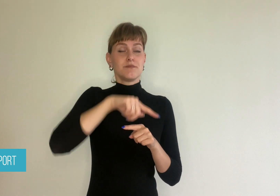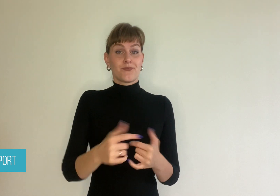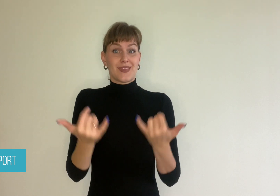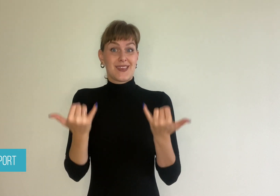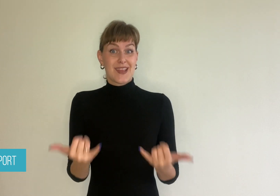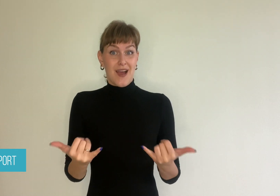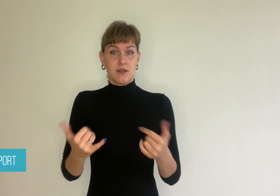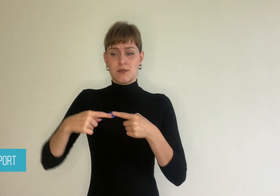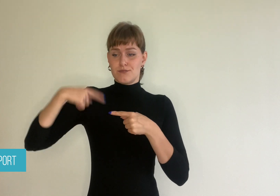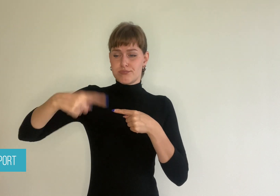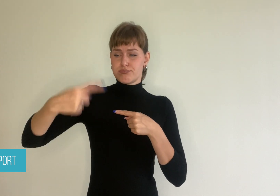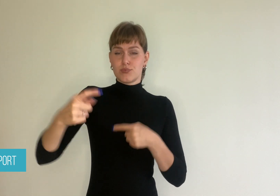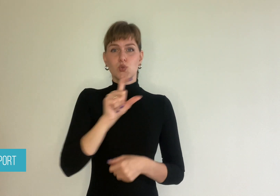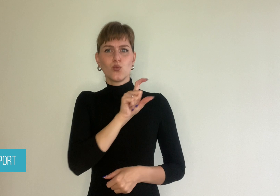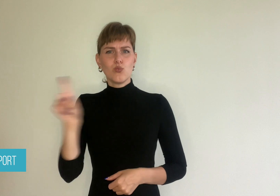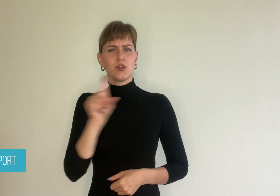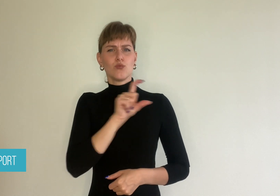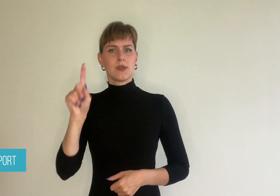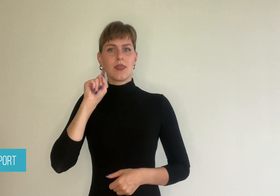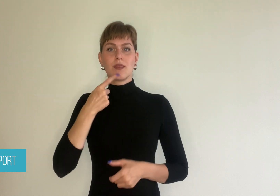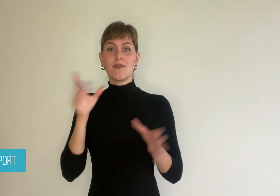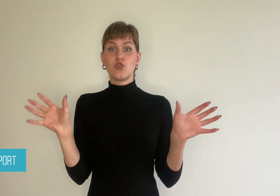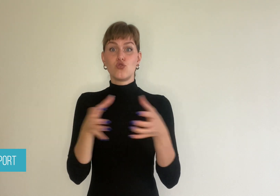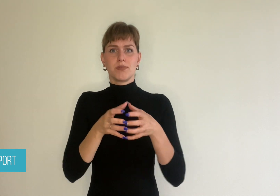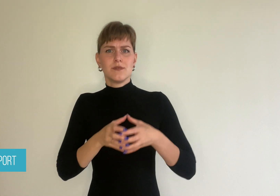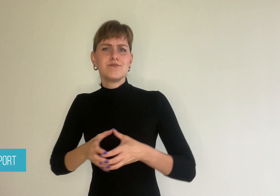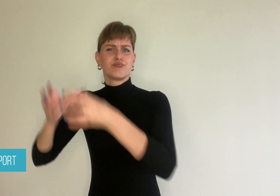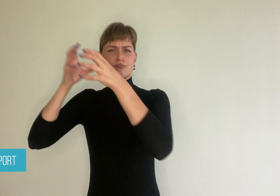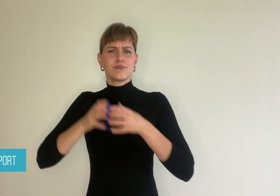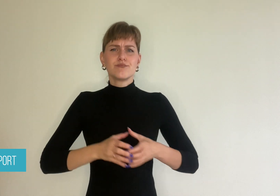he went on cycling trips. Now, every week he goes